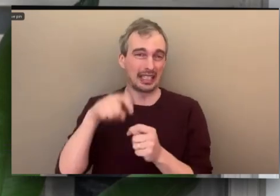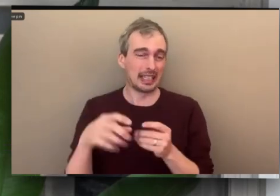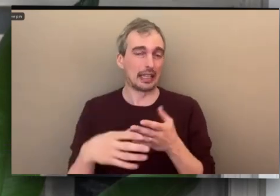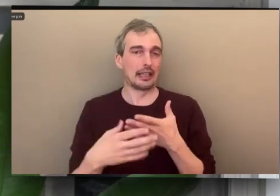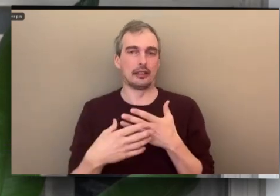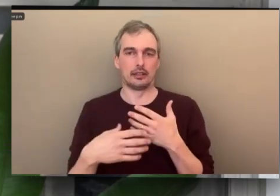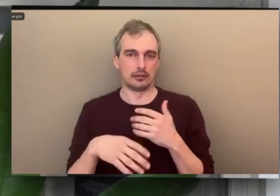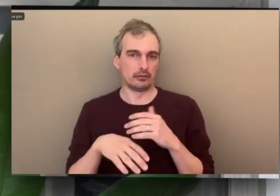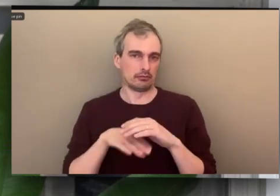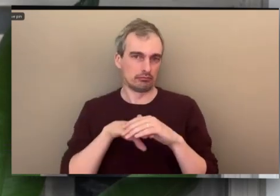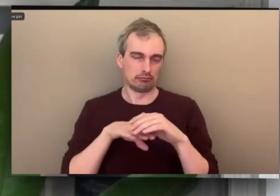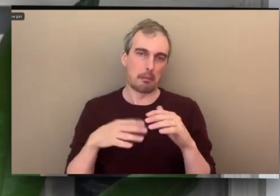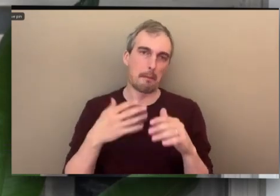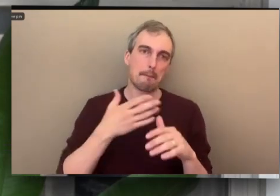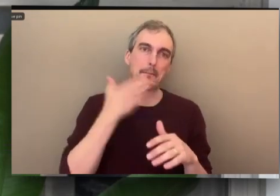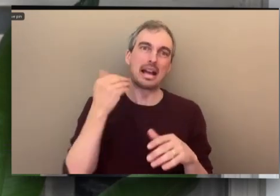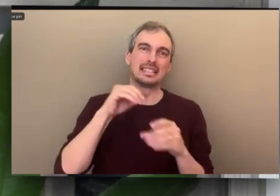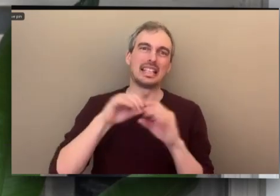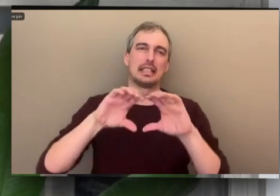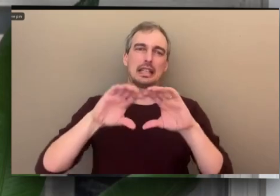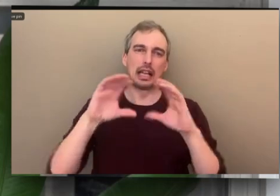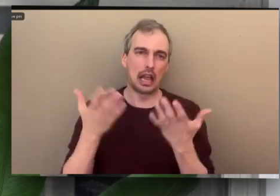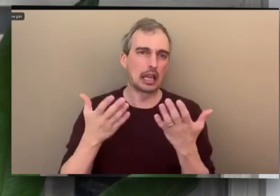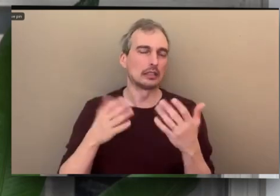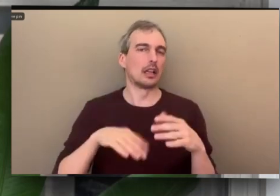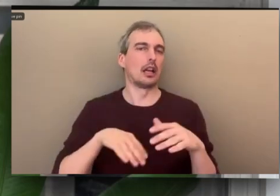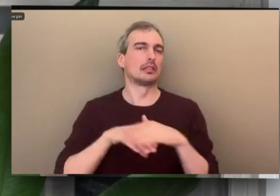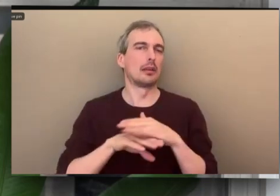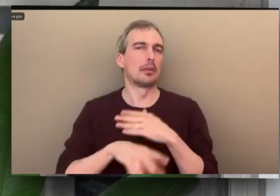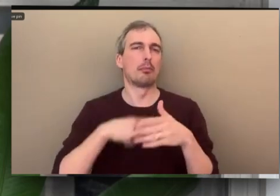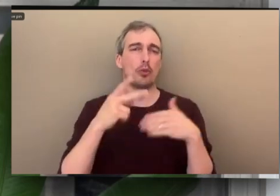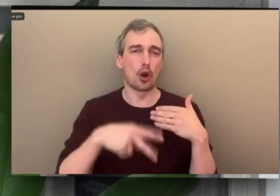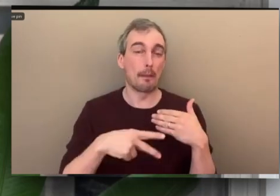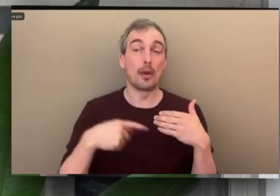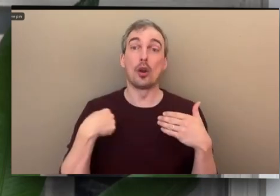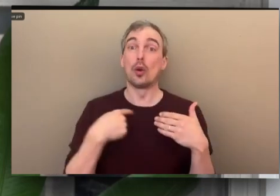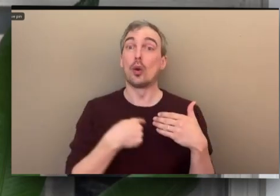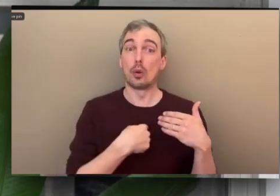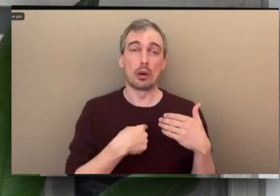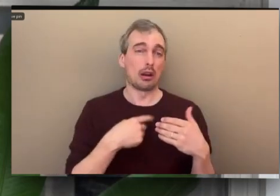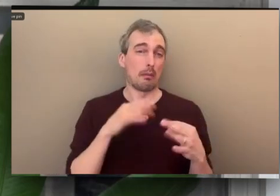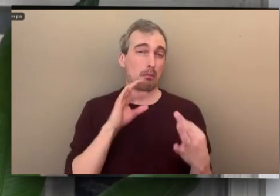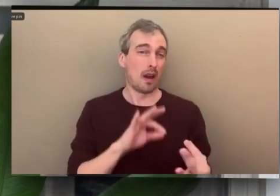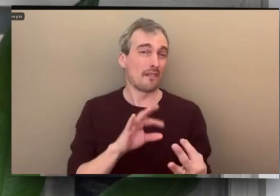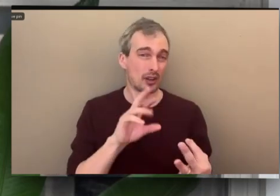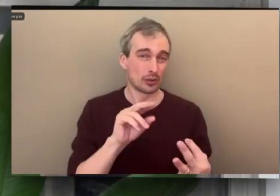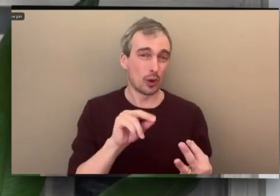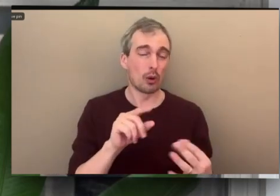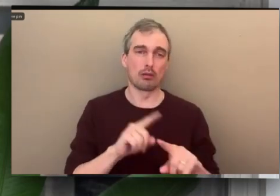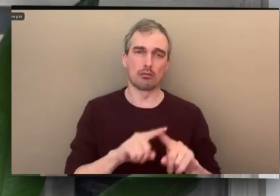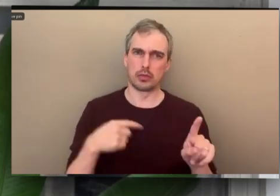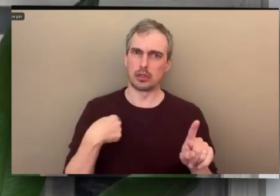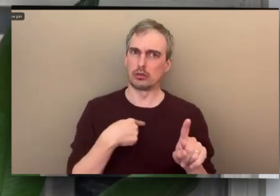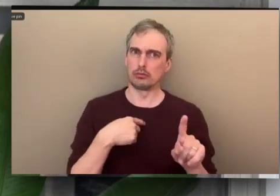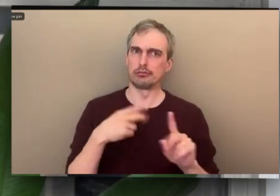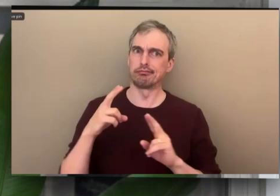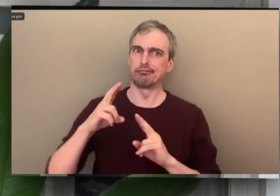But we are definitely -- when you look at our processes, our playbook, our approach to everything, we really are best in class. And we're always trying to evolve and be better.